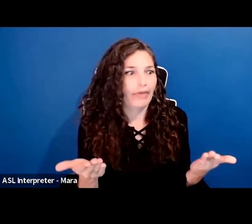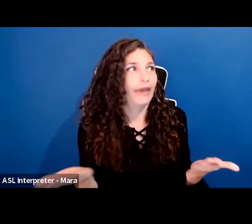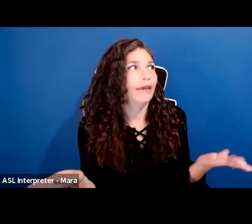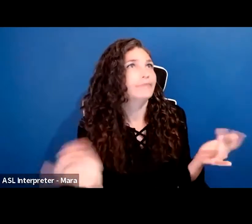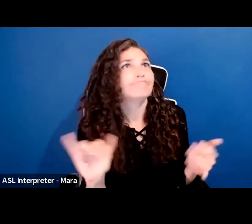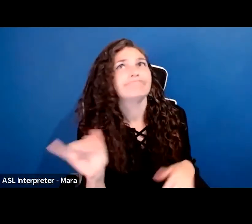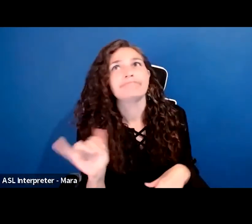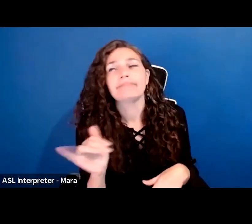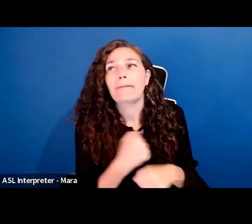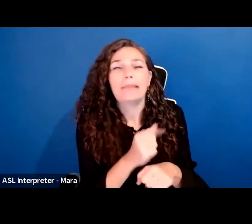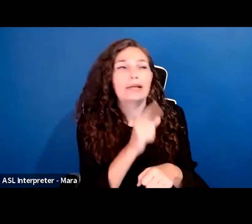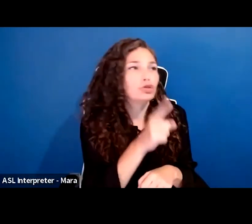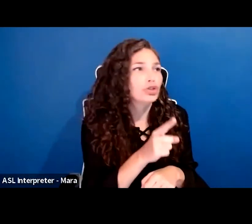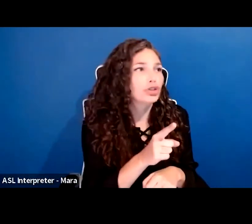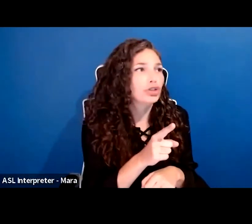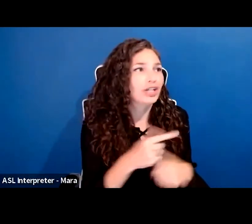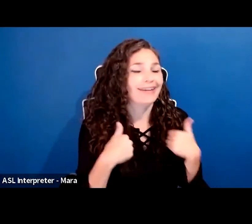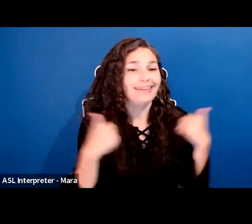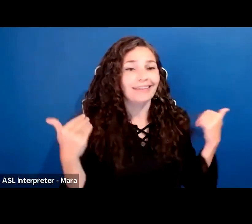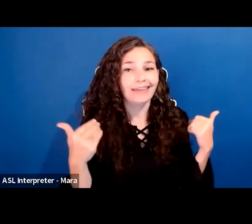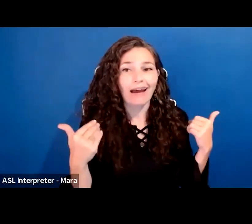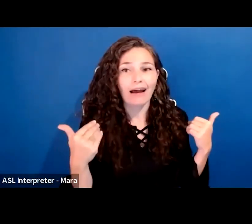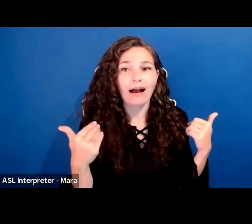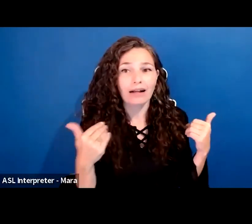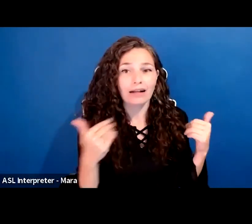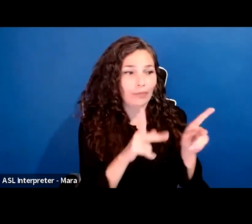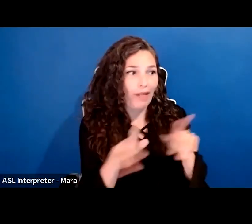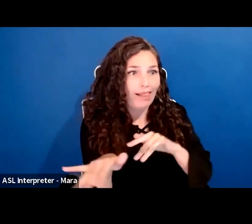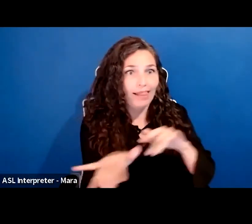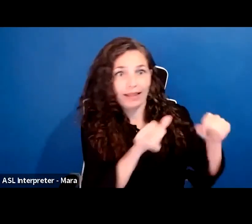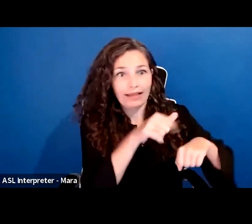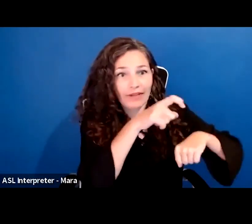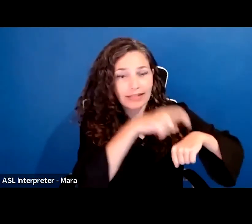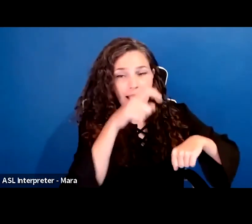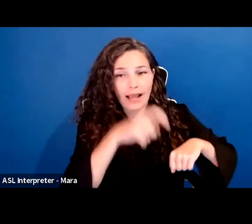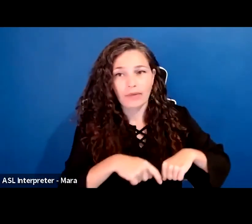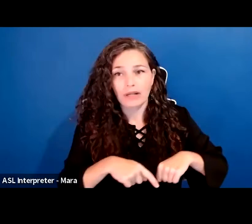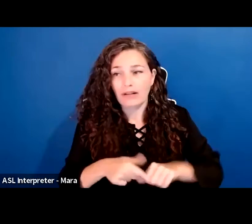that minors are broken on time to ensure proper protocols are in place